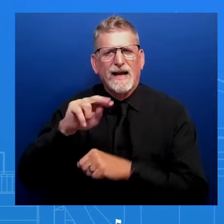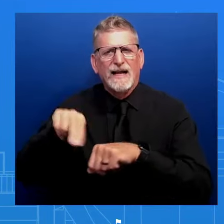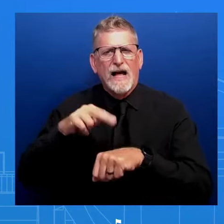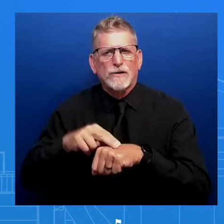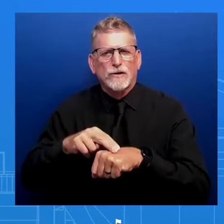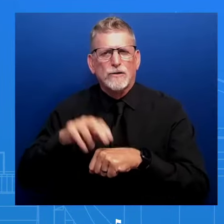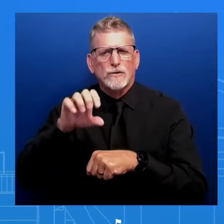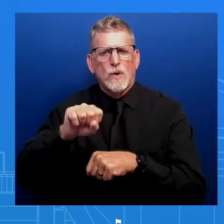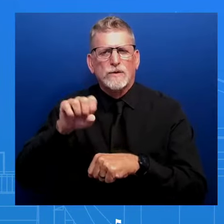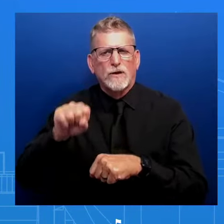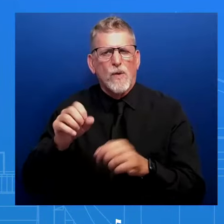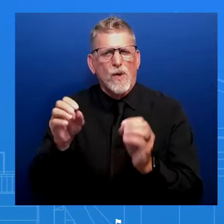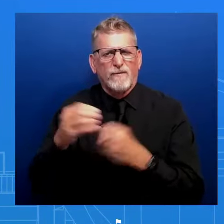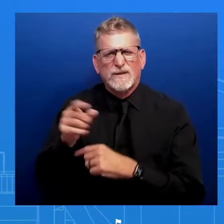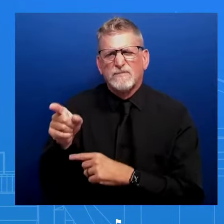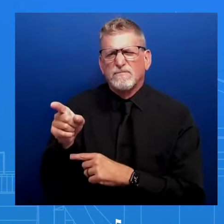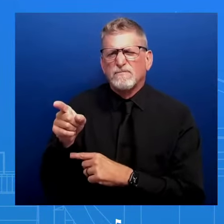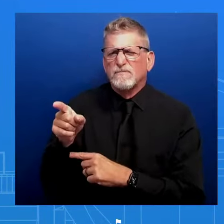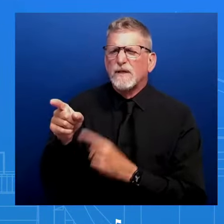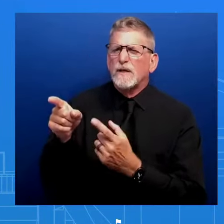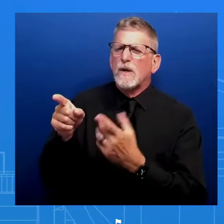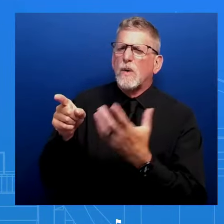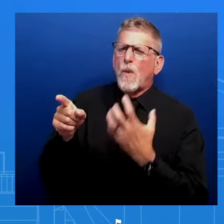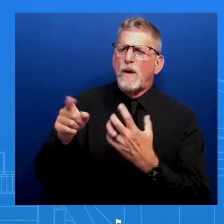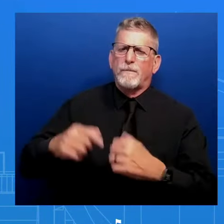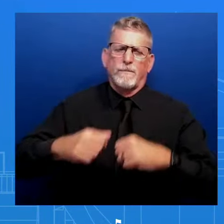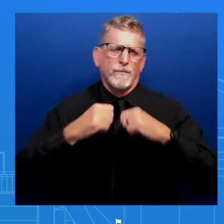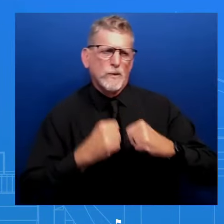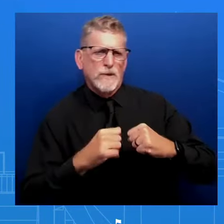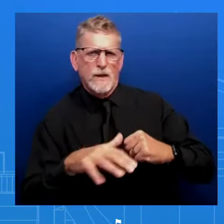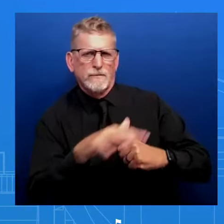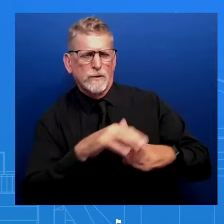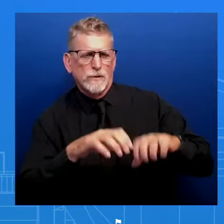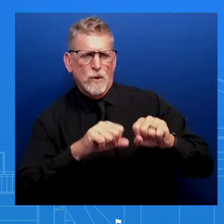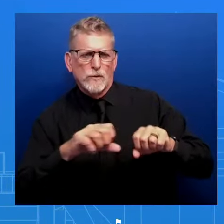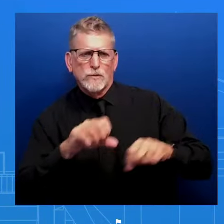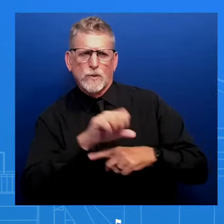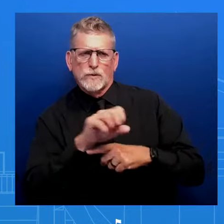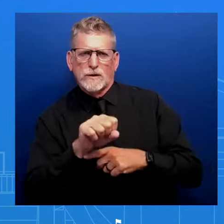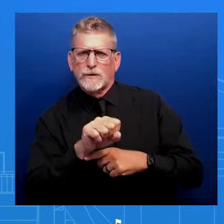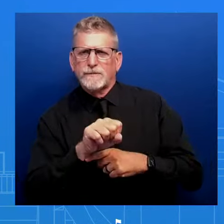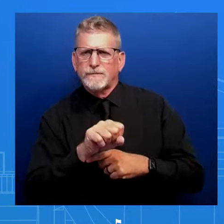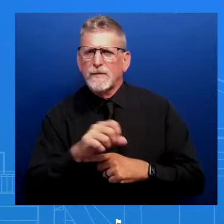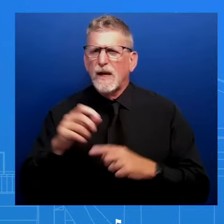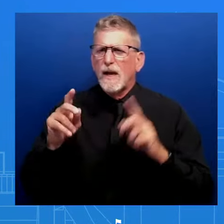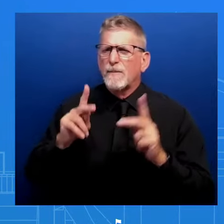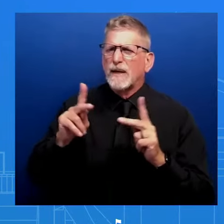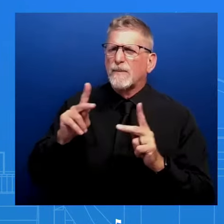and defend Social Security, which tens of millions of Americans have paid into and depend on for their livelihood.